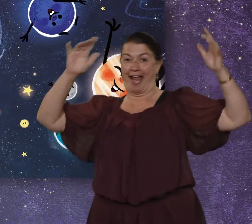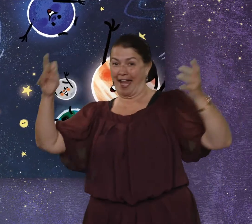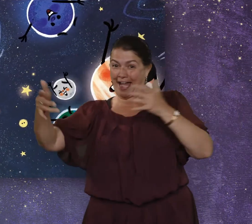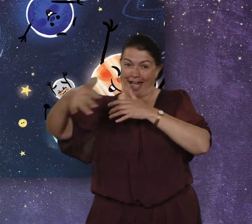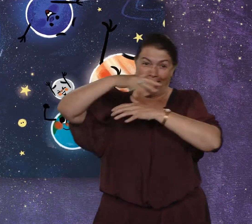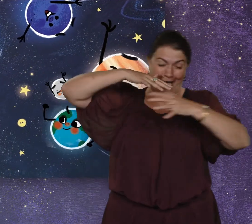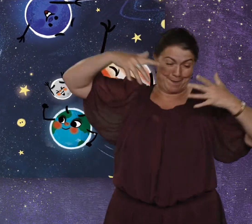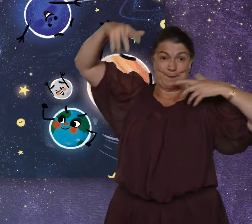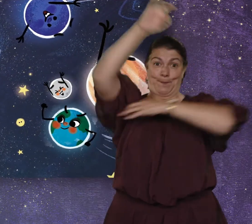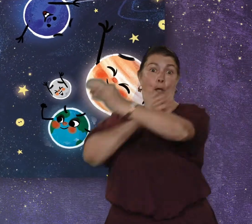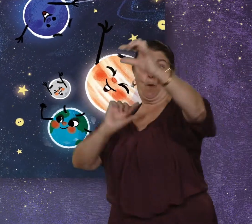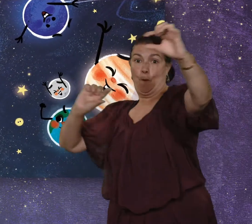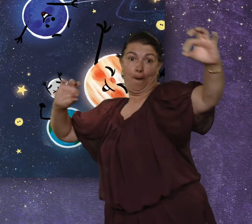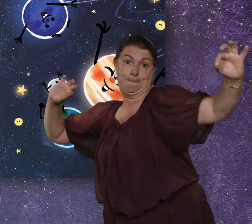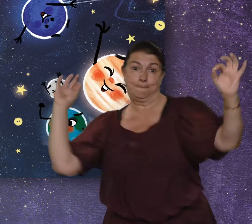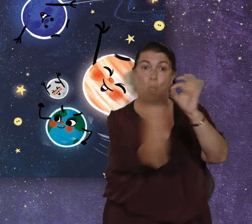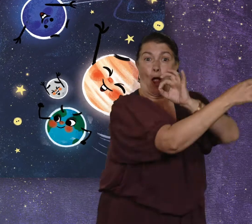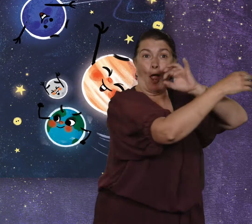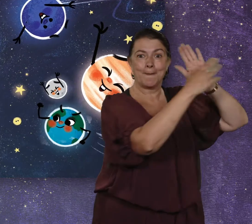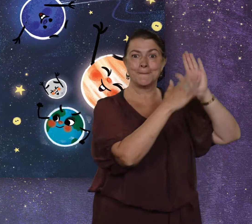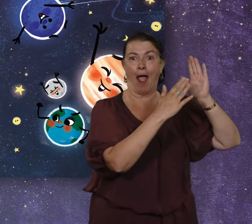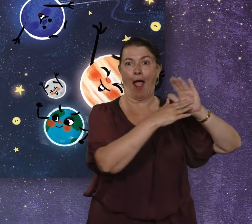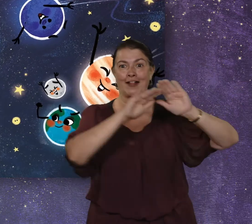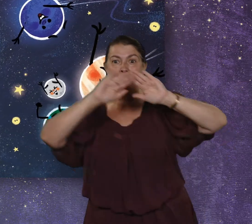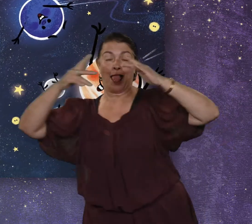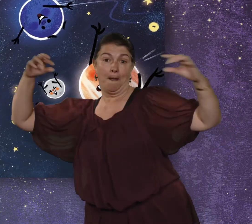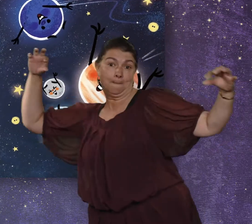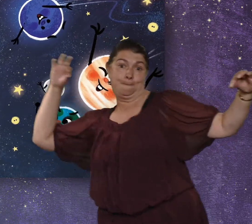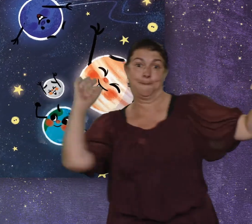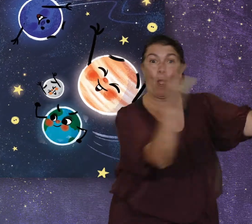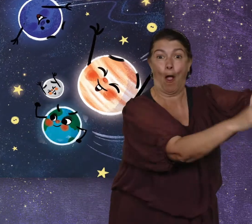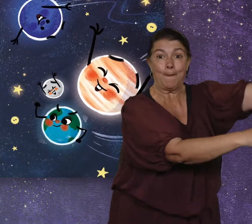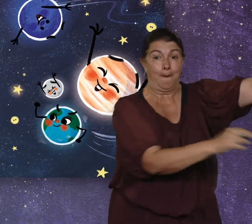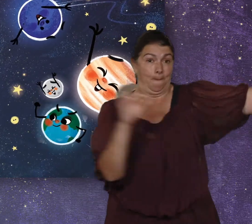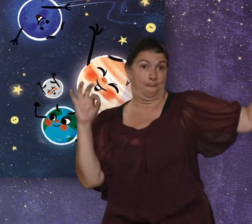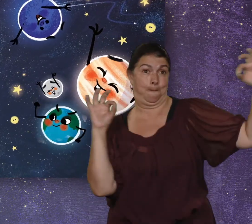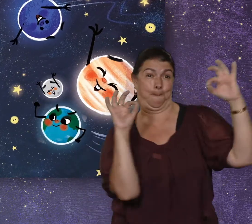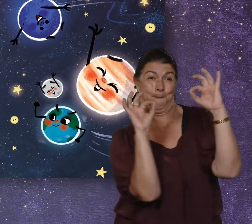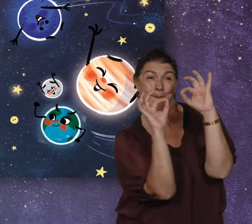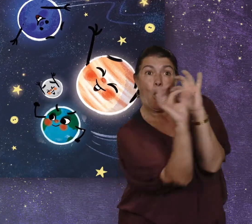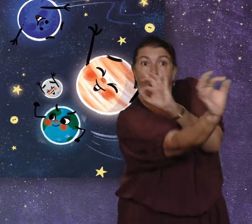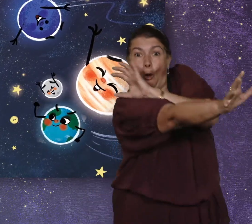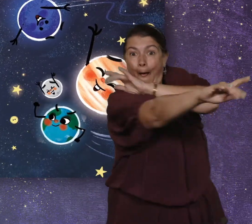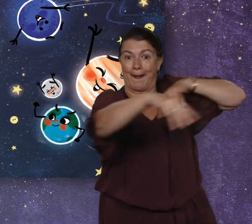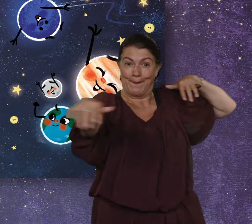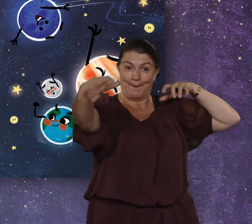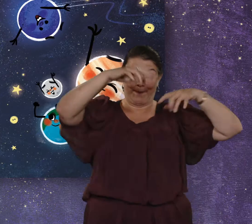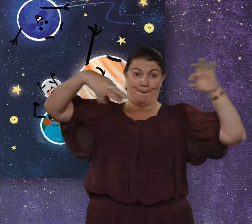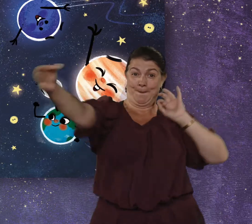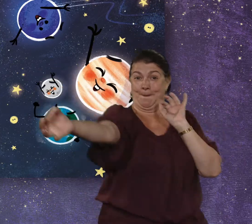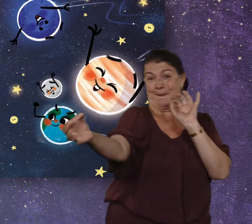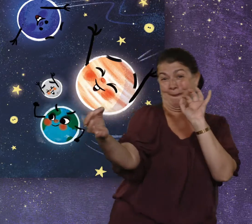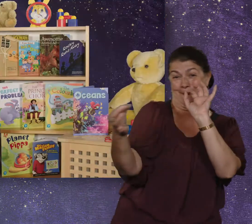But as Mercury darted and Earth started dashing, the planets came closer and